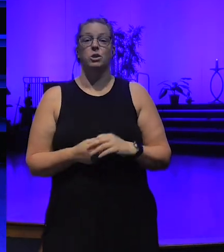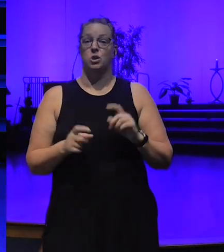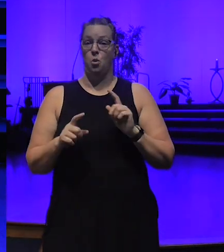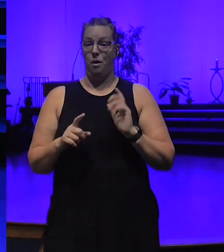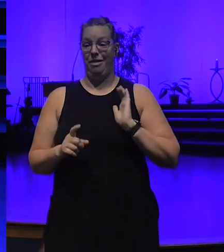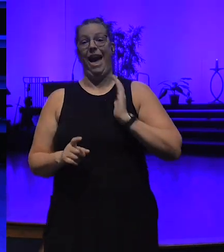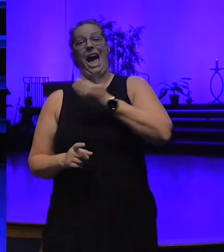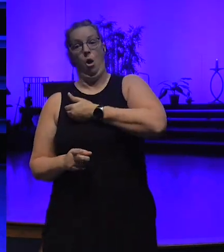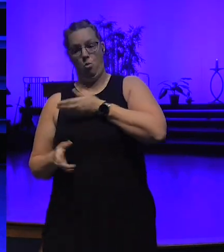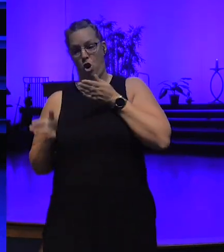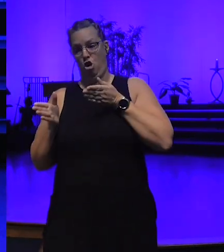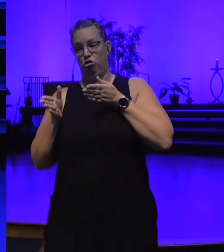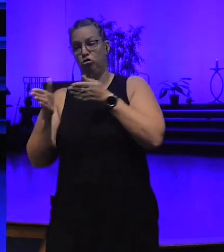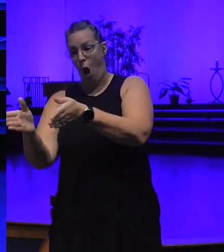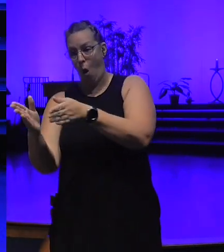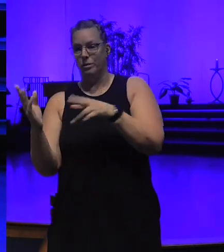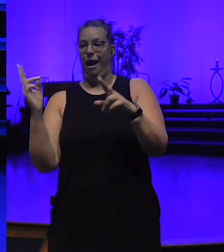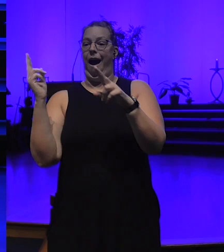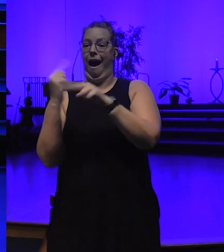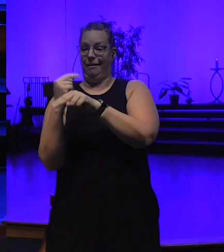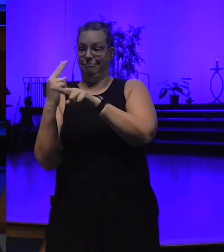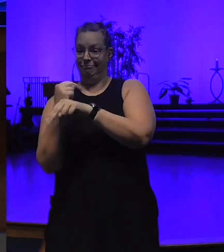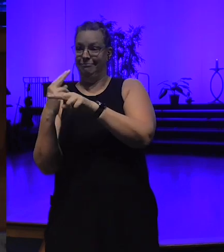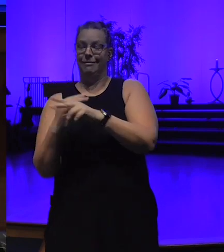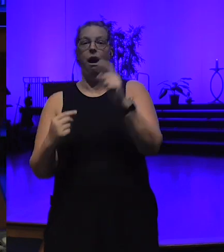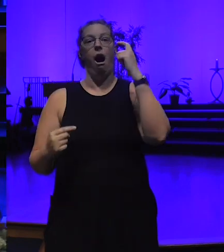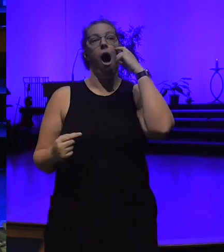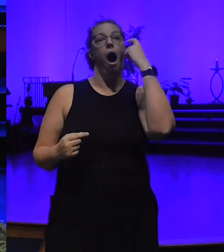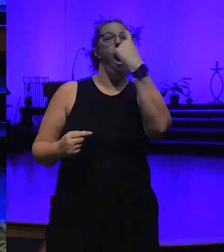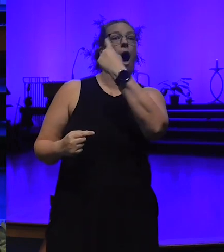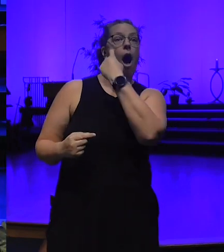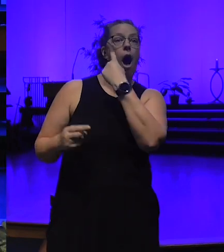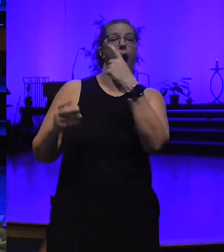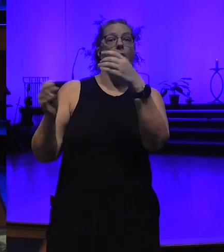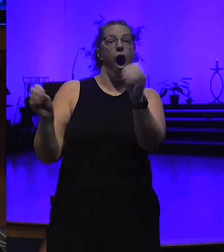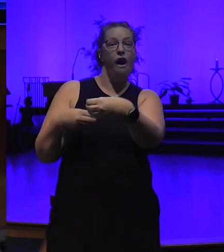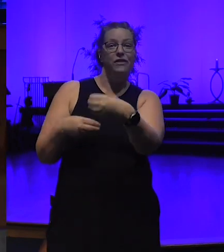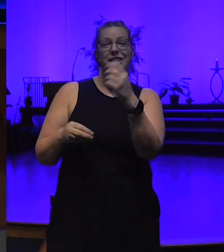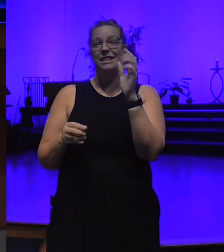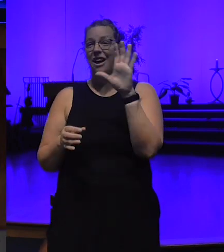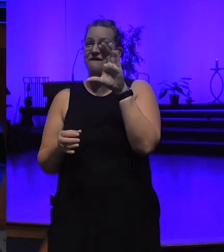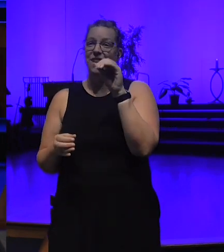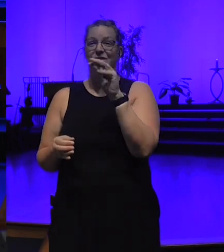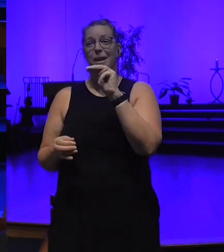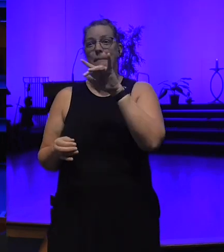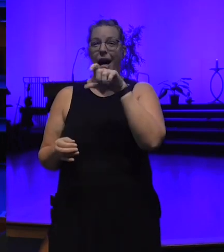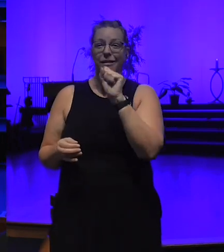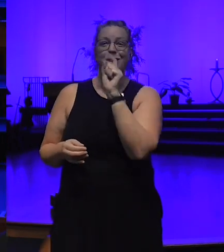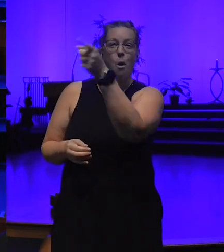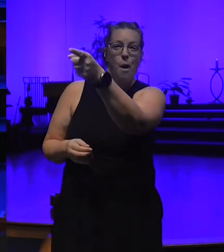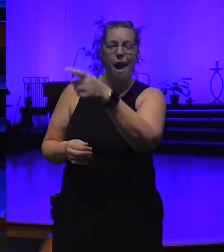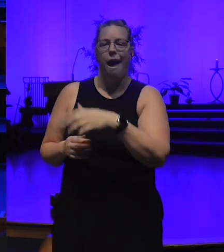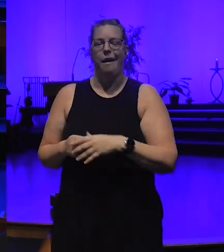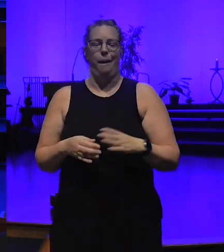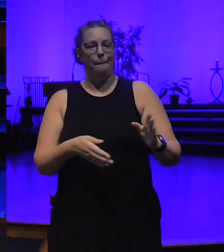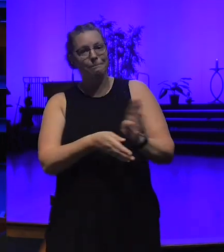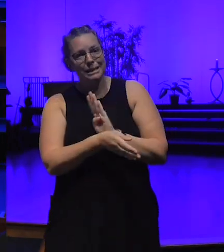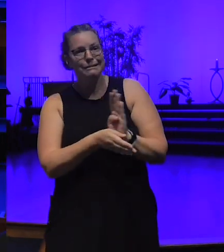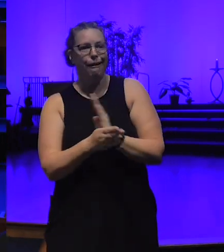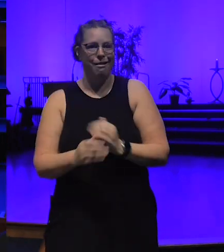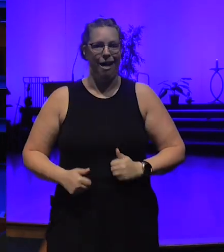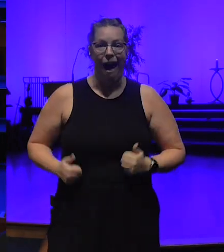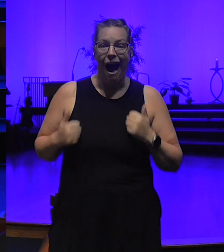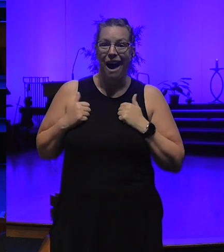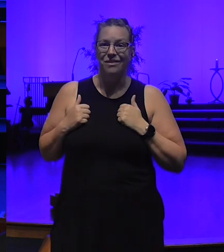highways and optometrist offices that are 50 miles away and our busy lives these creatures remind us